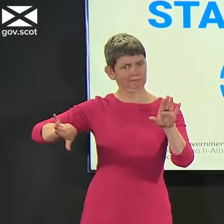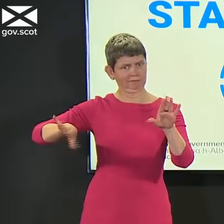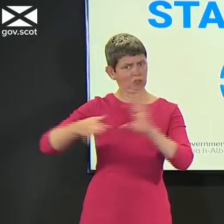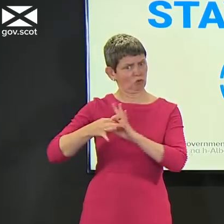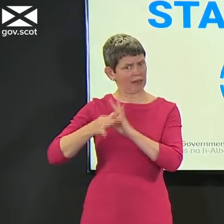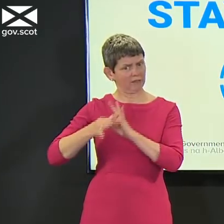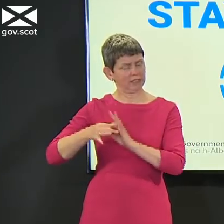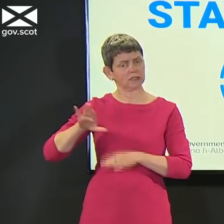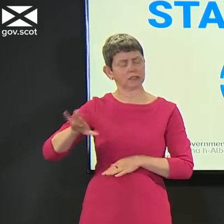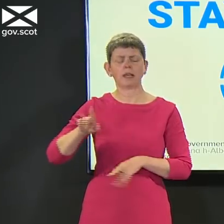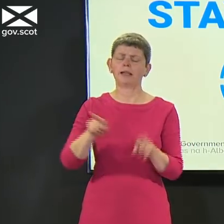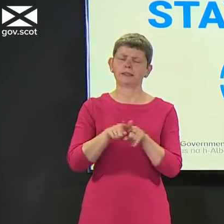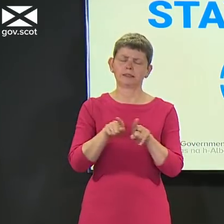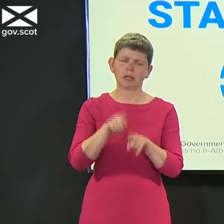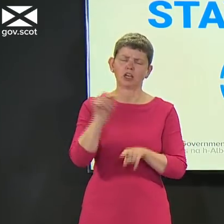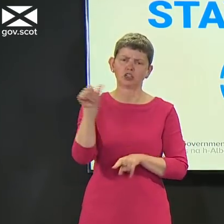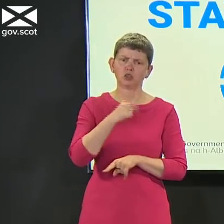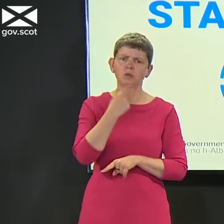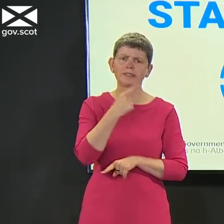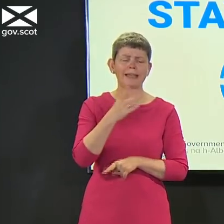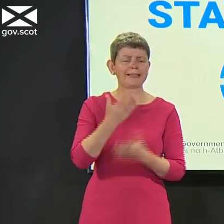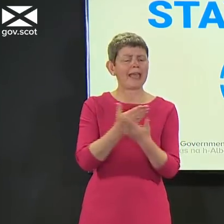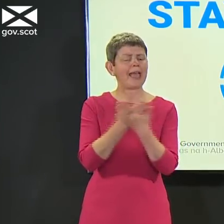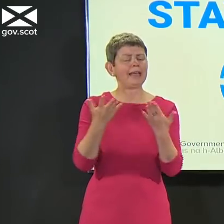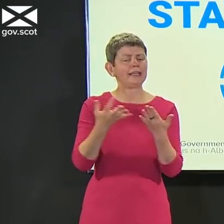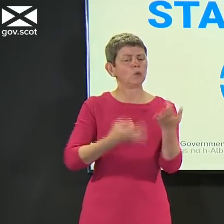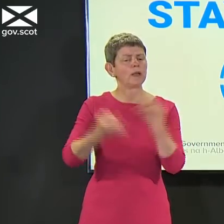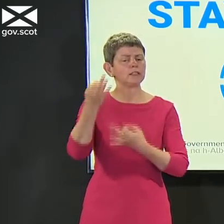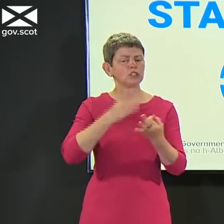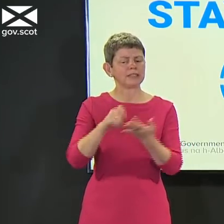because we are in an election period so anything about the election i will answer straight away but